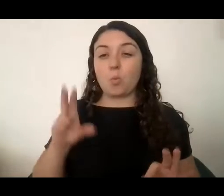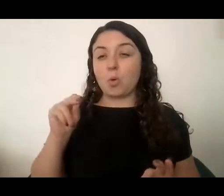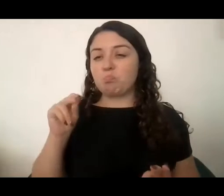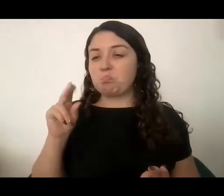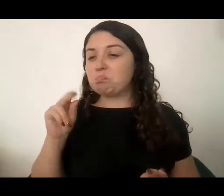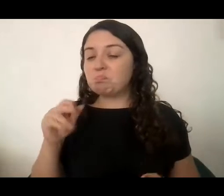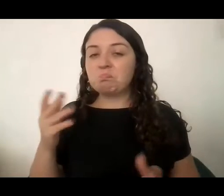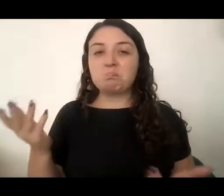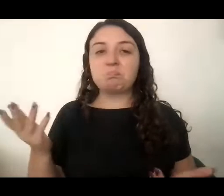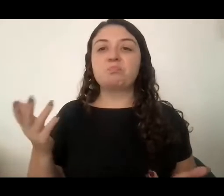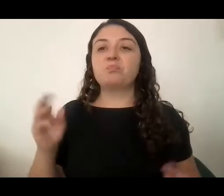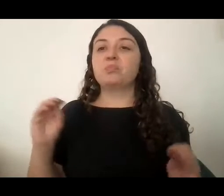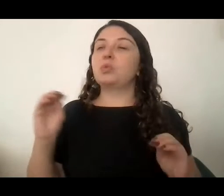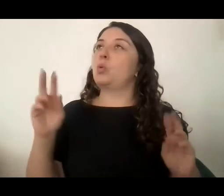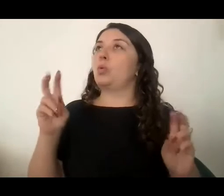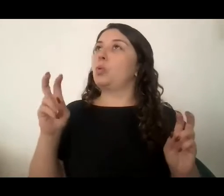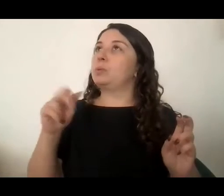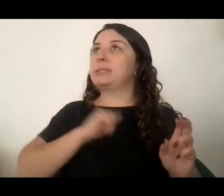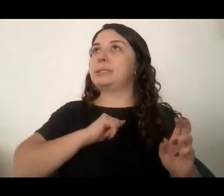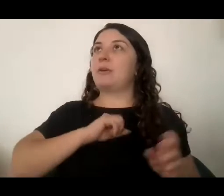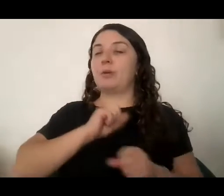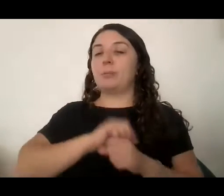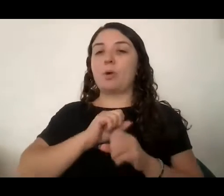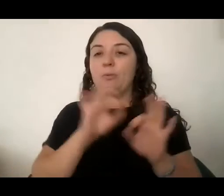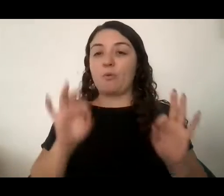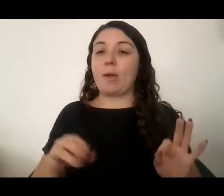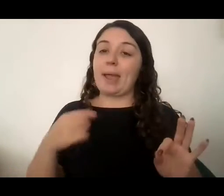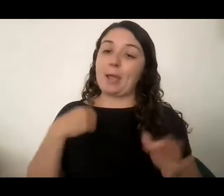like, a self employment form that you fill out that says I'm new to being self employed,